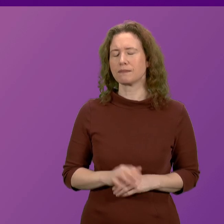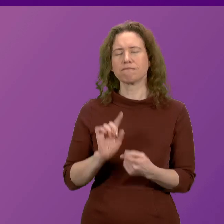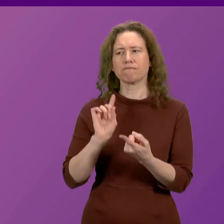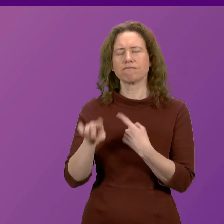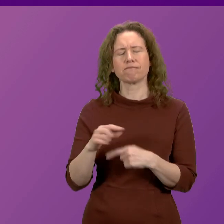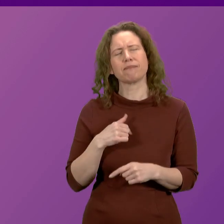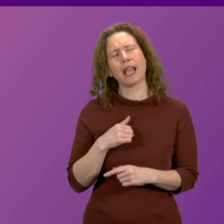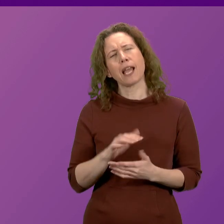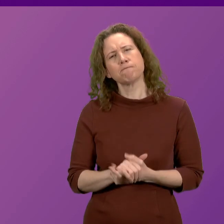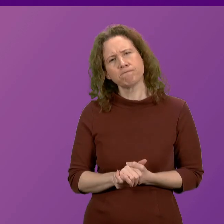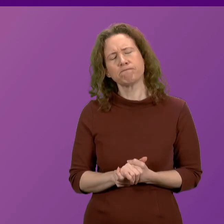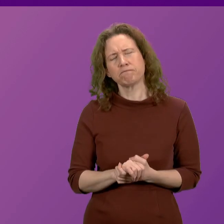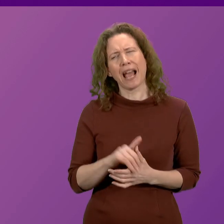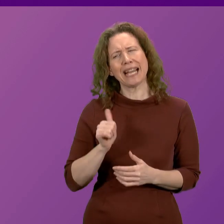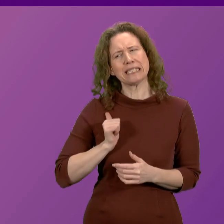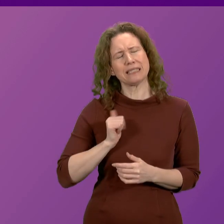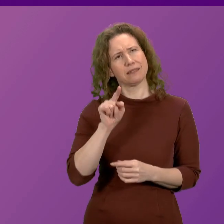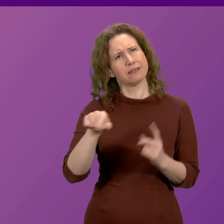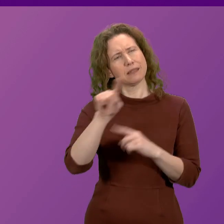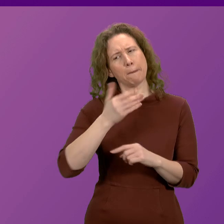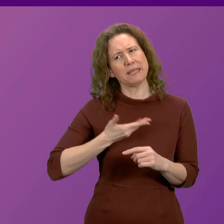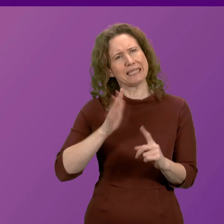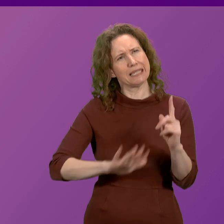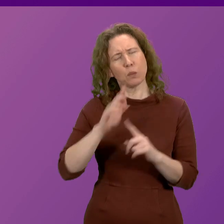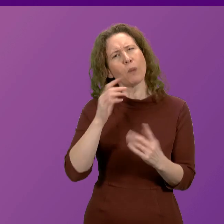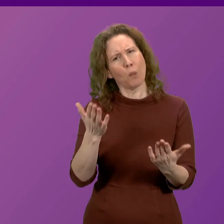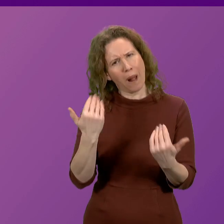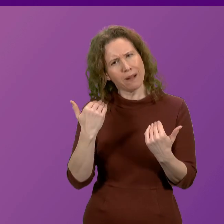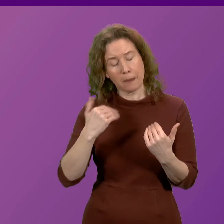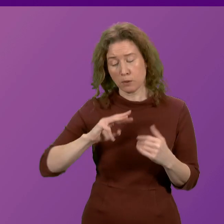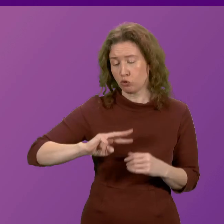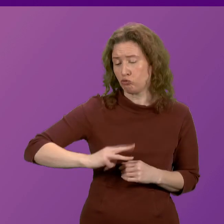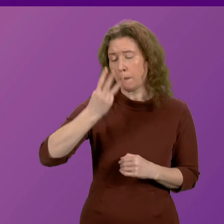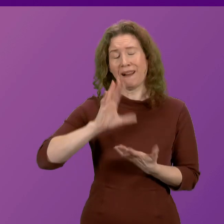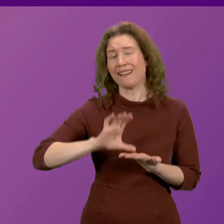I suspect that businesses around the country will welcome the tripling of investment—